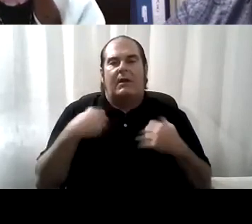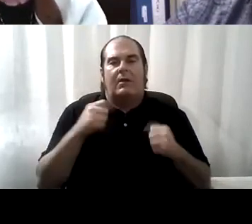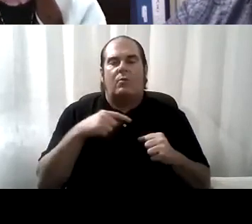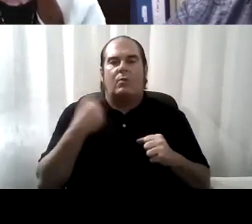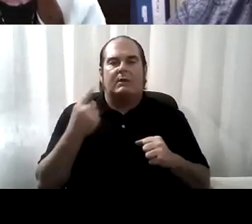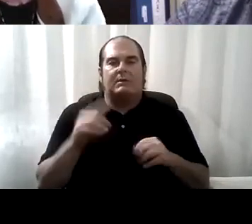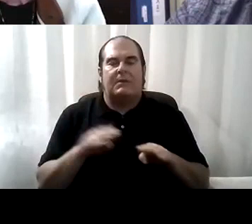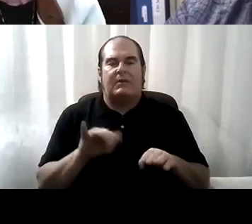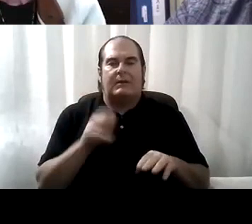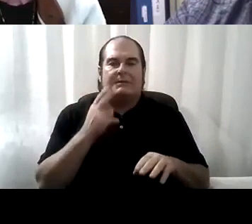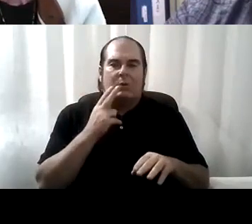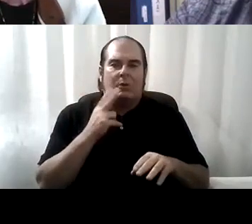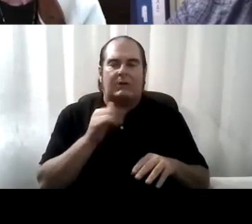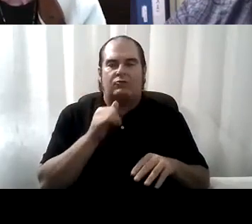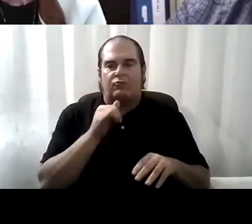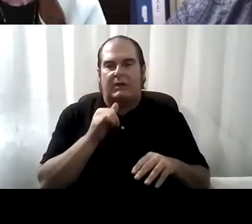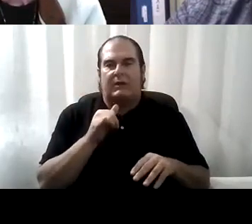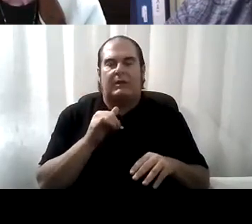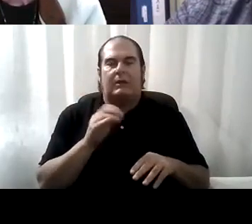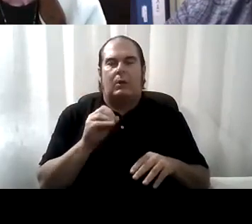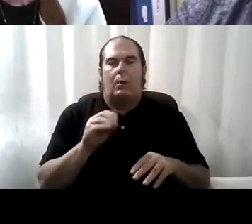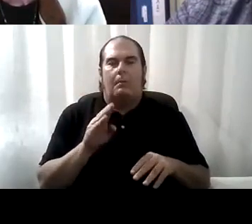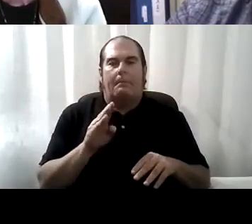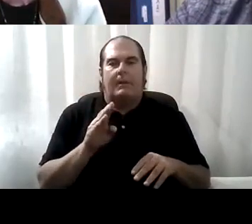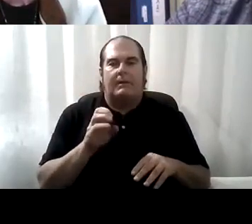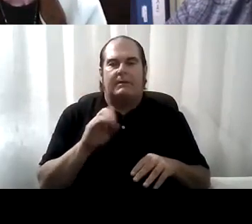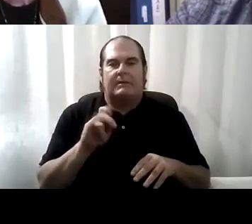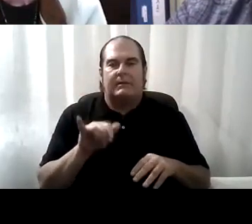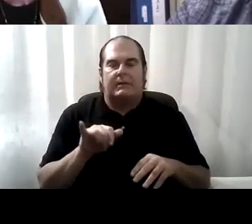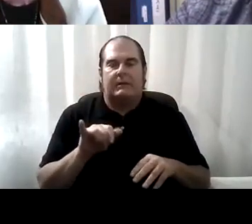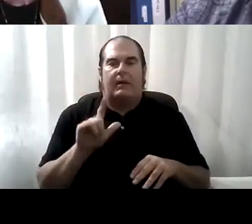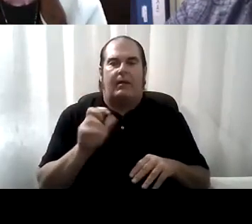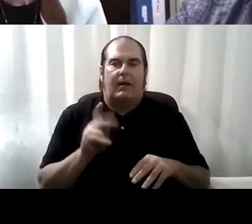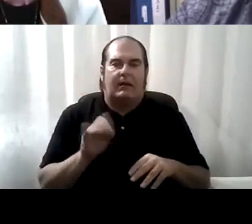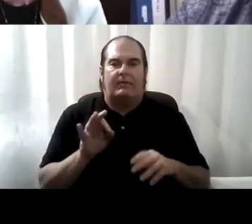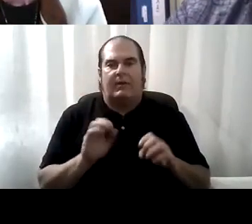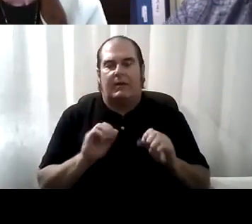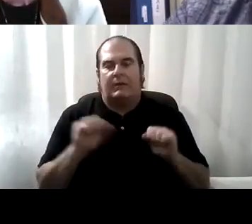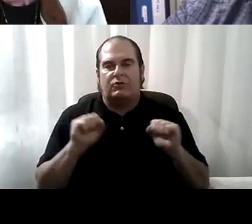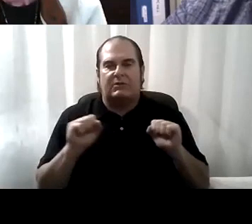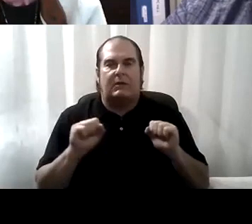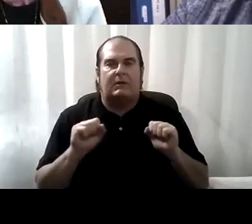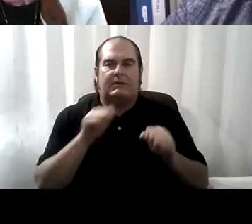drinking, obesity, lack of exercise, insufficient sleep, things like that.